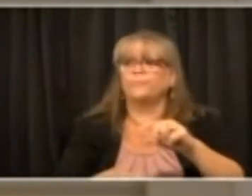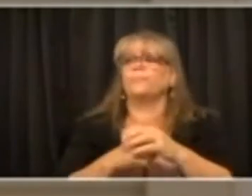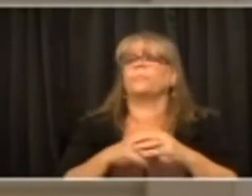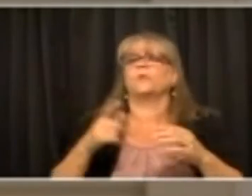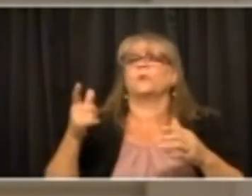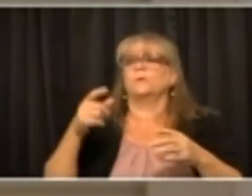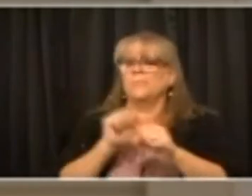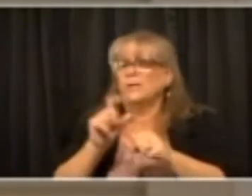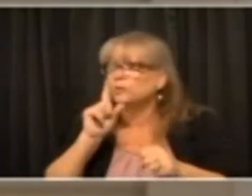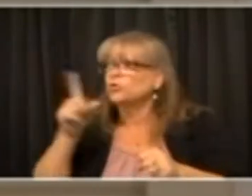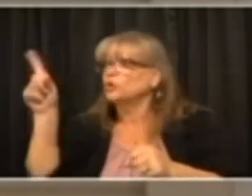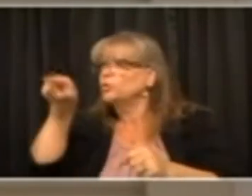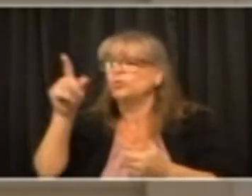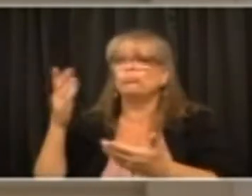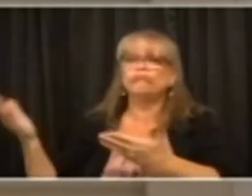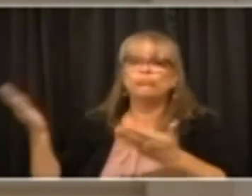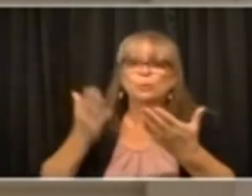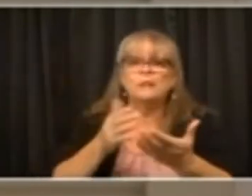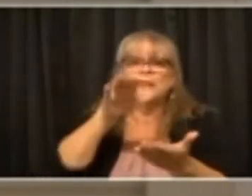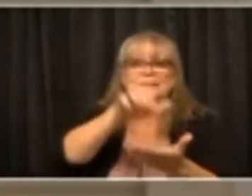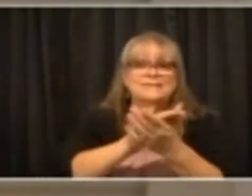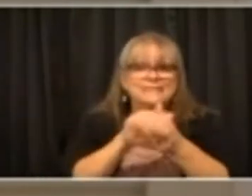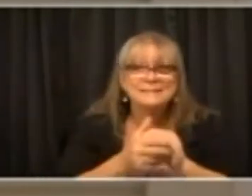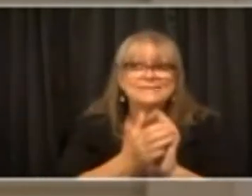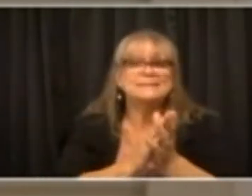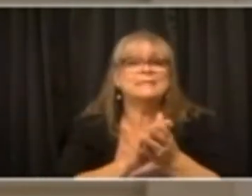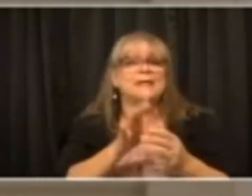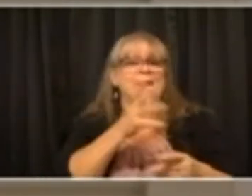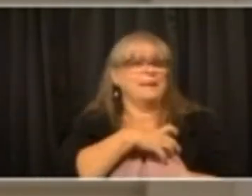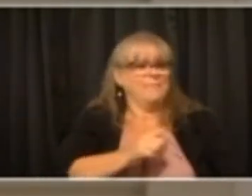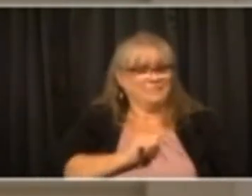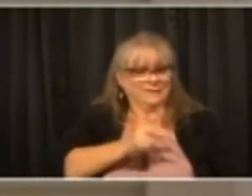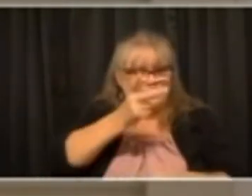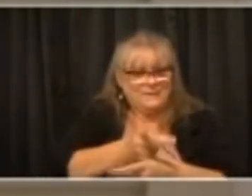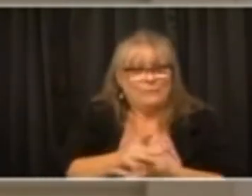trying to limit them from gathering together in large groups for